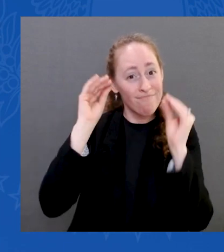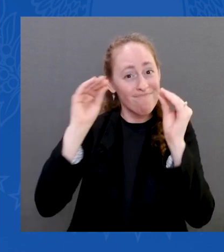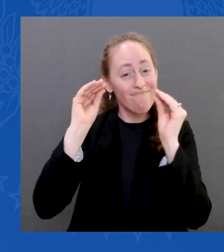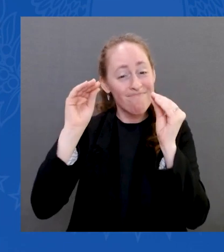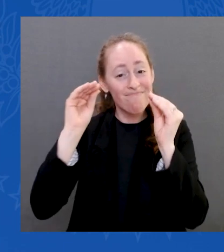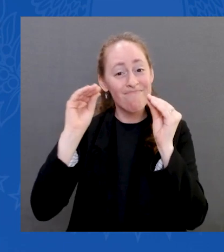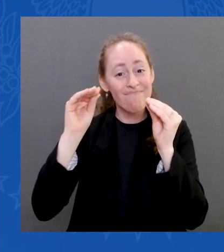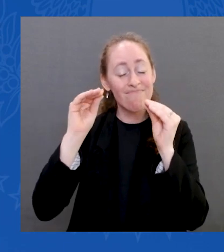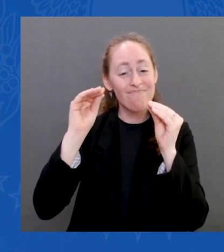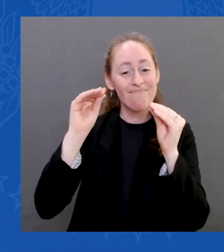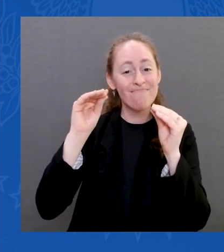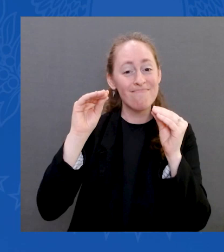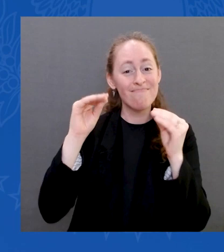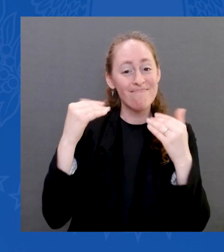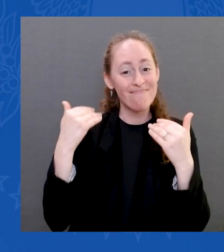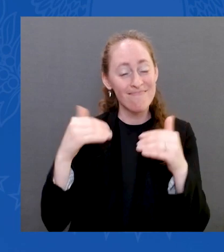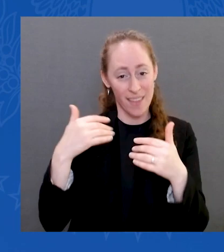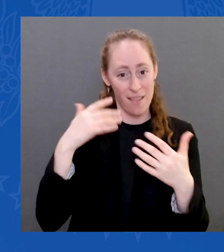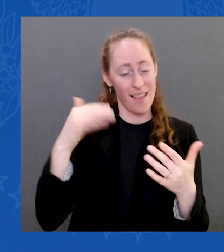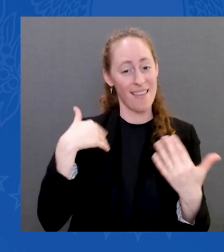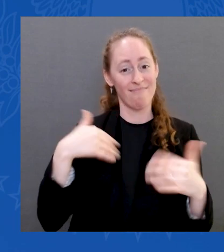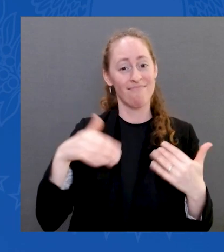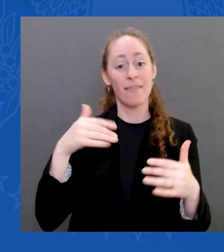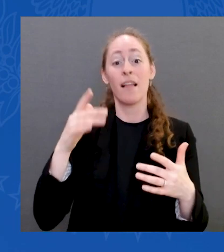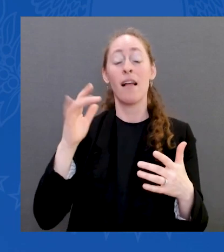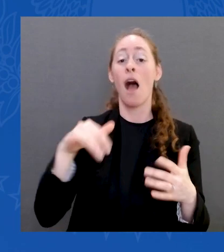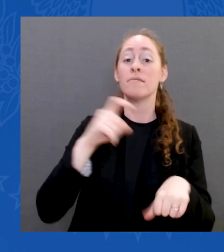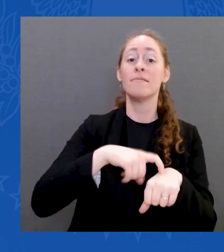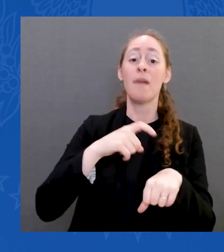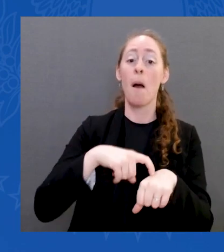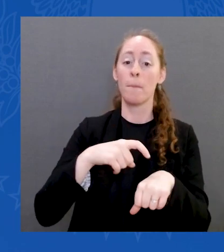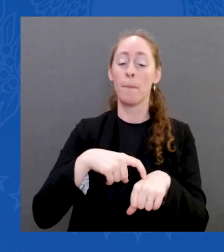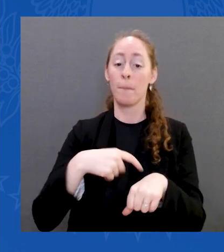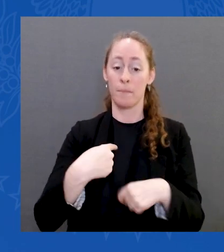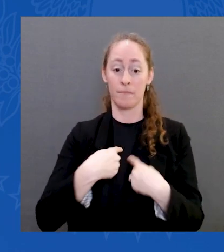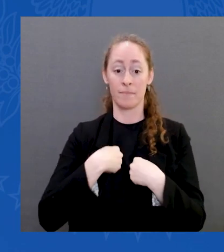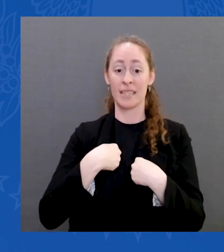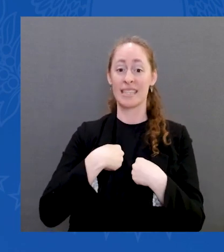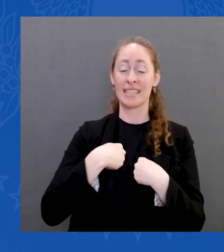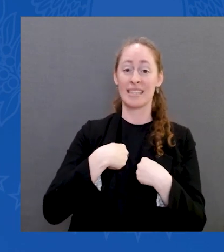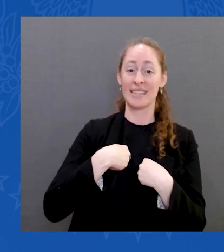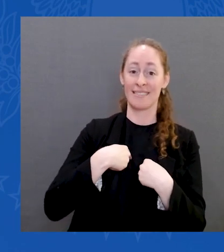But I became a professor at the University of Pennsylvania, and -- presidential politics.